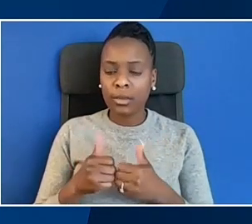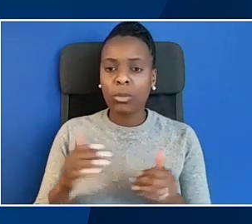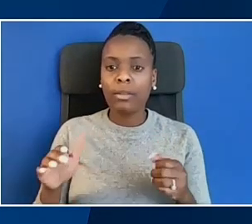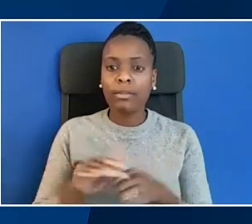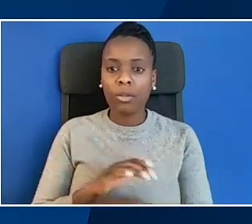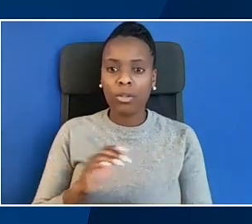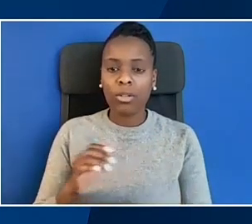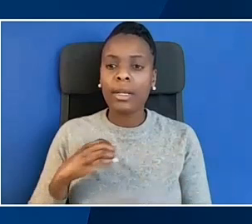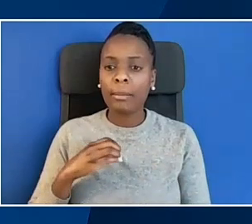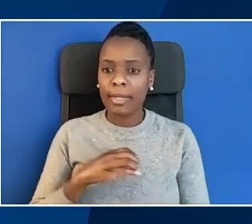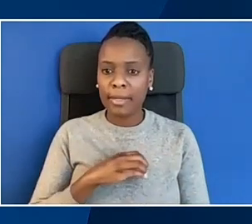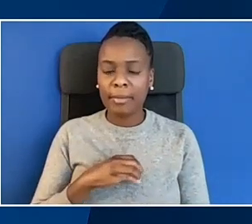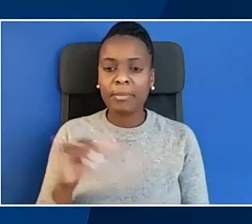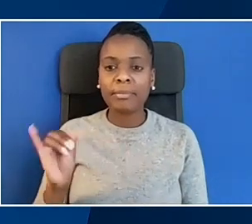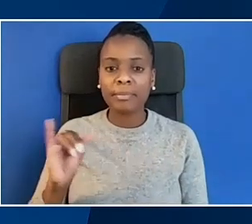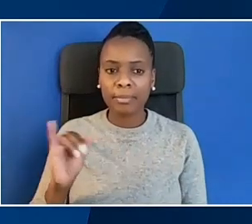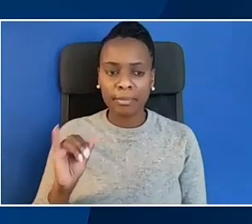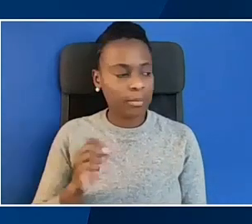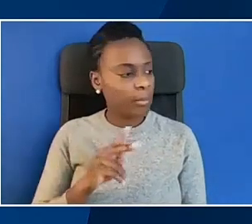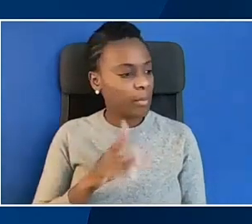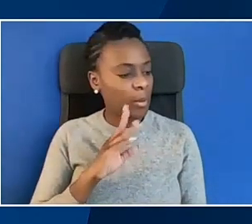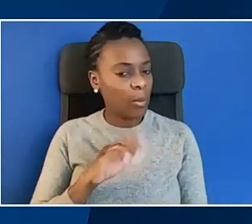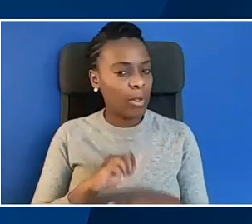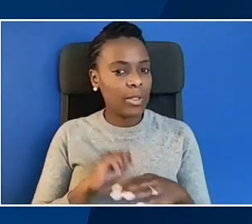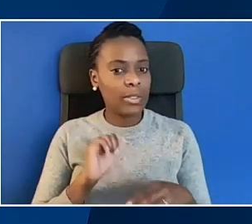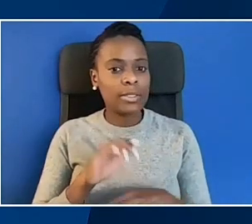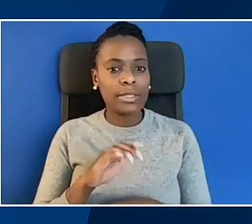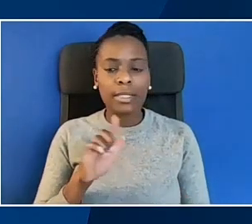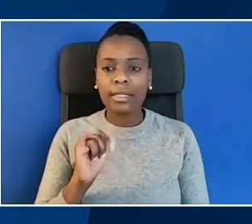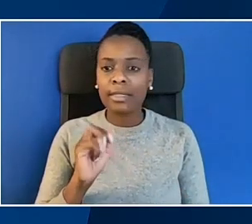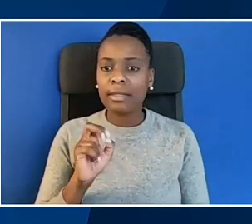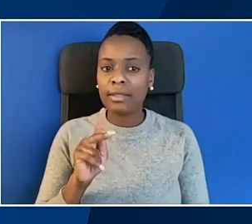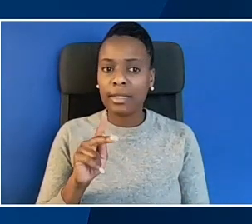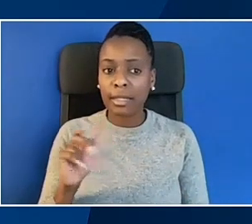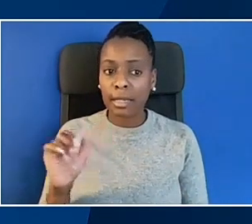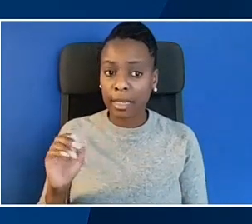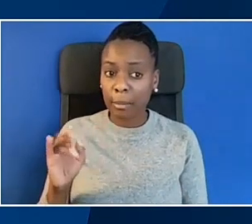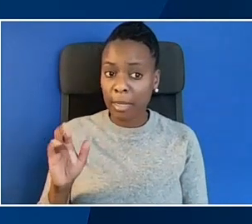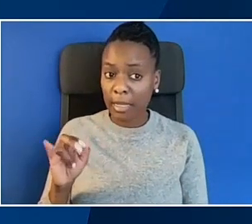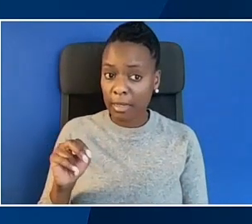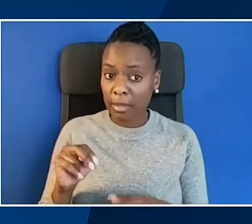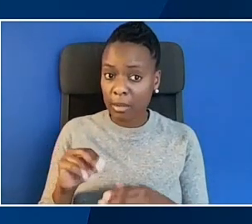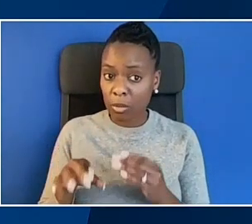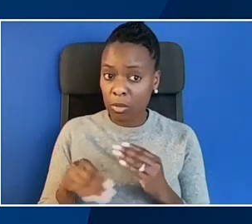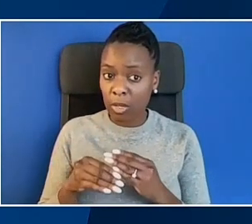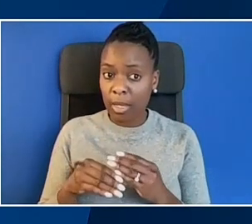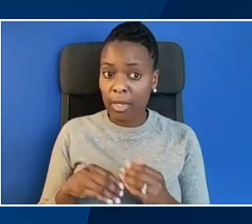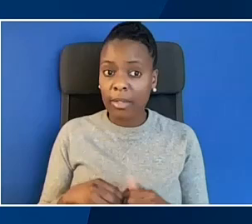Okay, we'll send that link out. And Emalyn, did you have something as well? Well, I guess just a point of